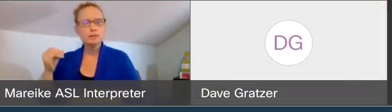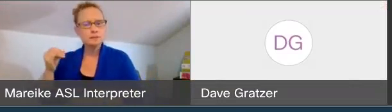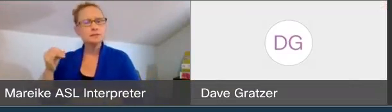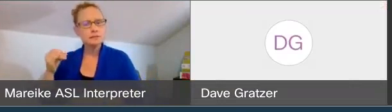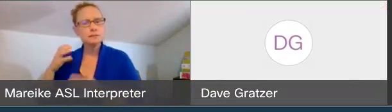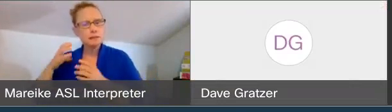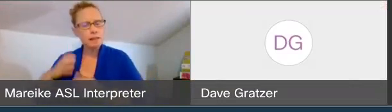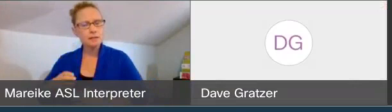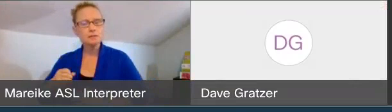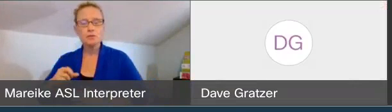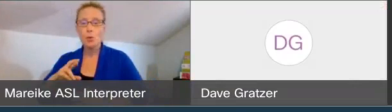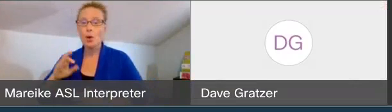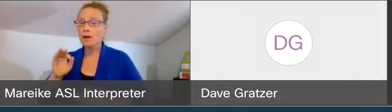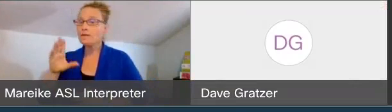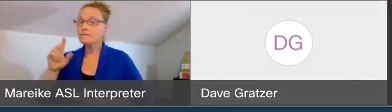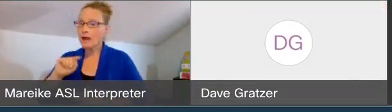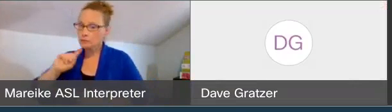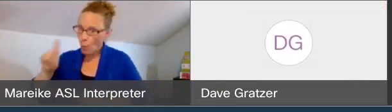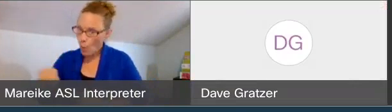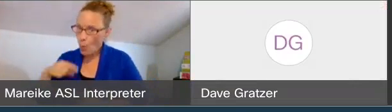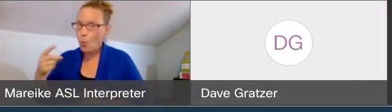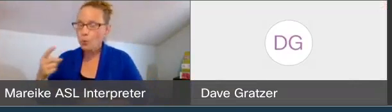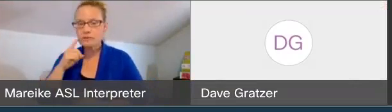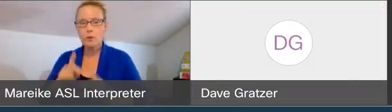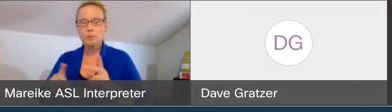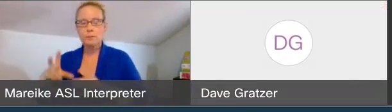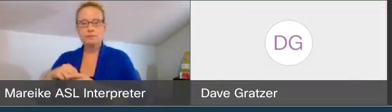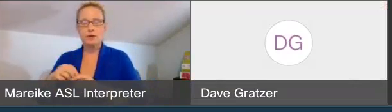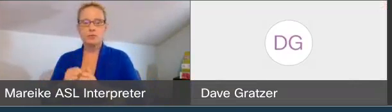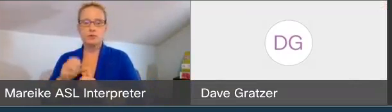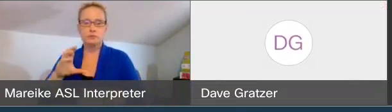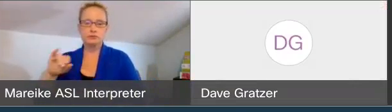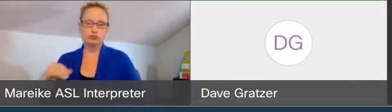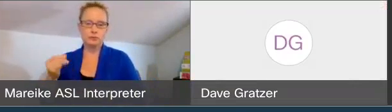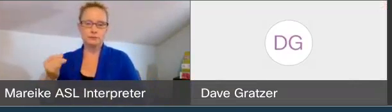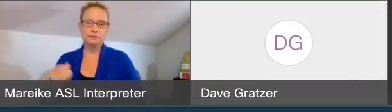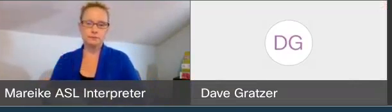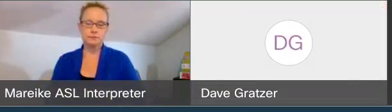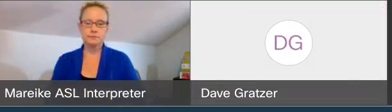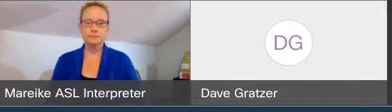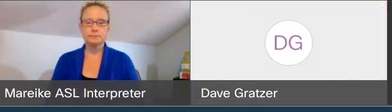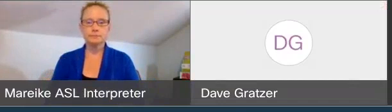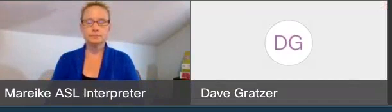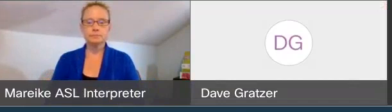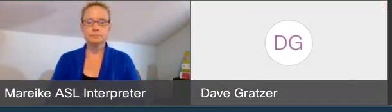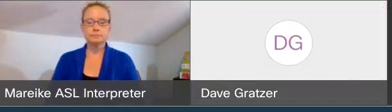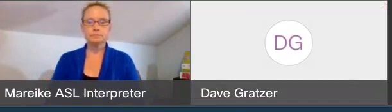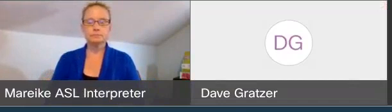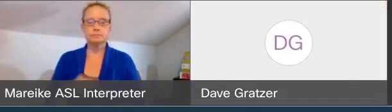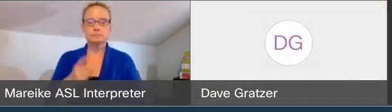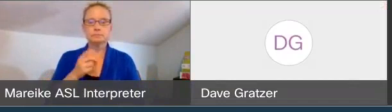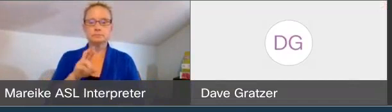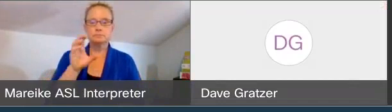specifically involved in criminal justice? - And briefly, I would say in the literature